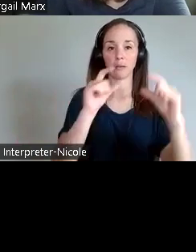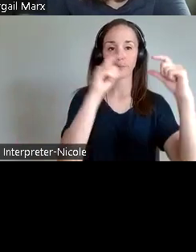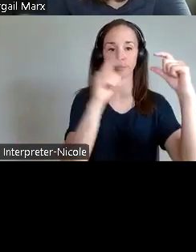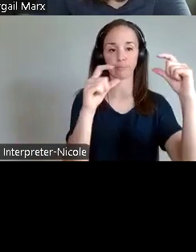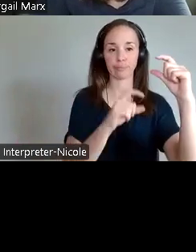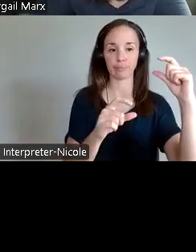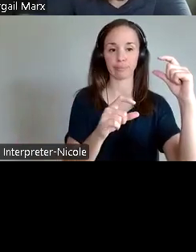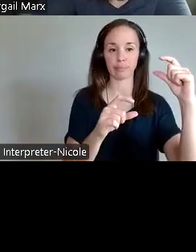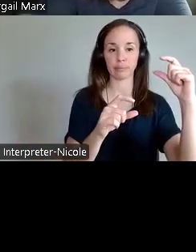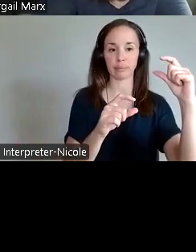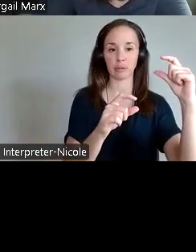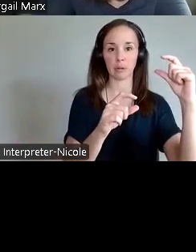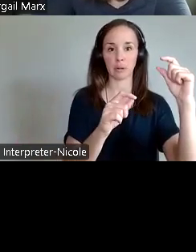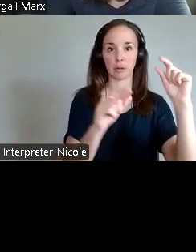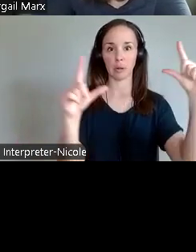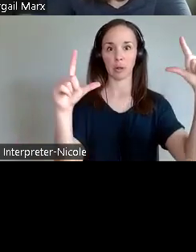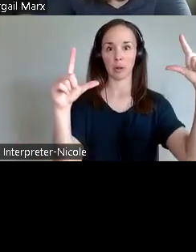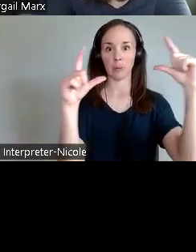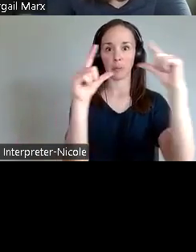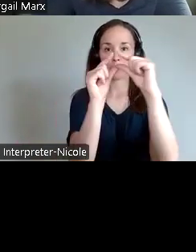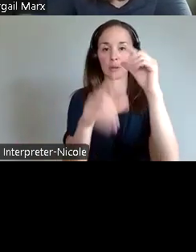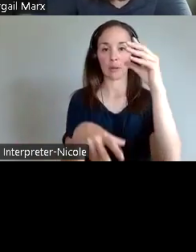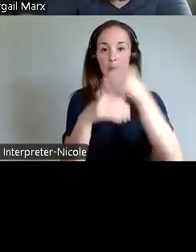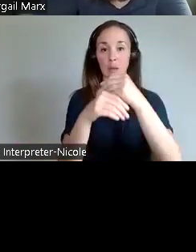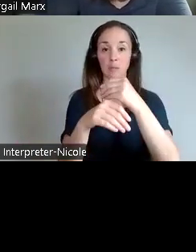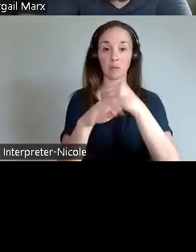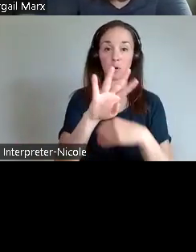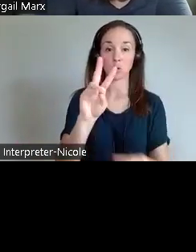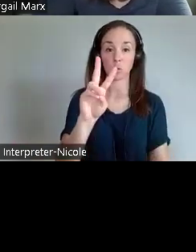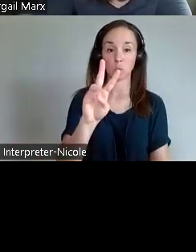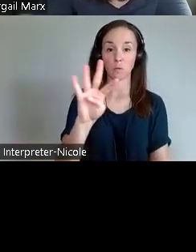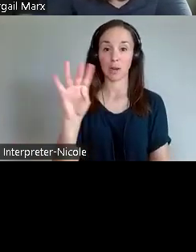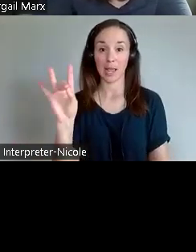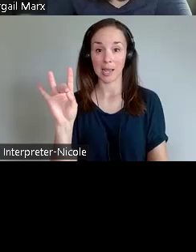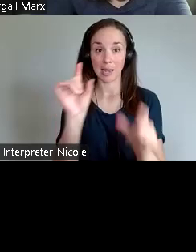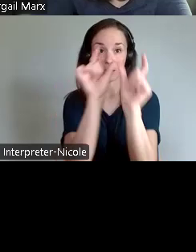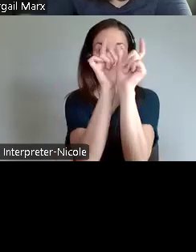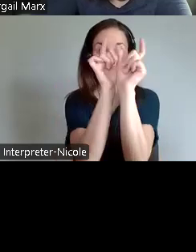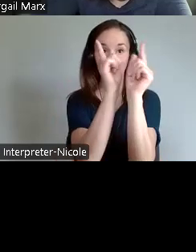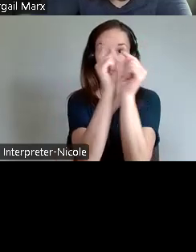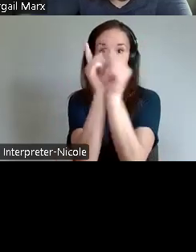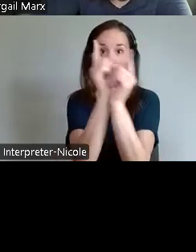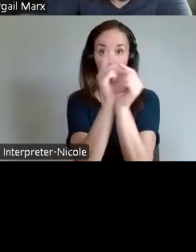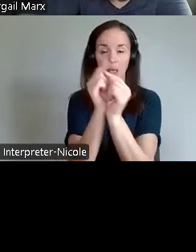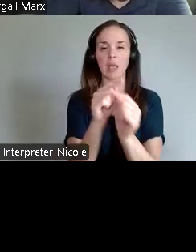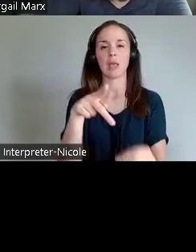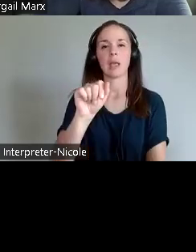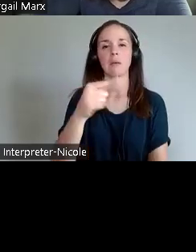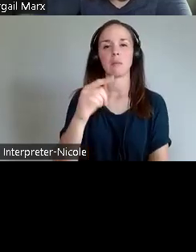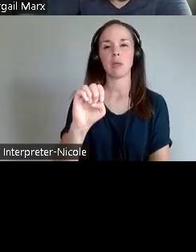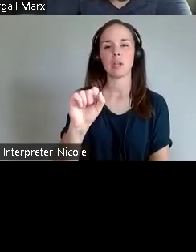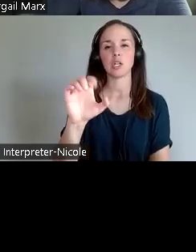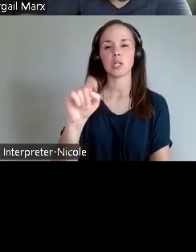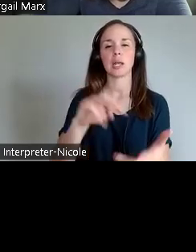we could work our way up to a 42 or 48, so that page set means a number of pictures on the page,